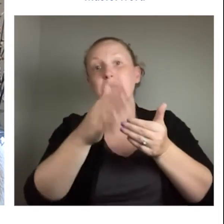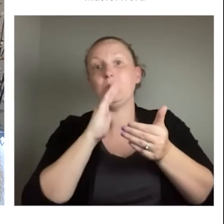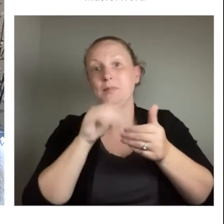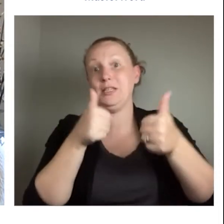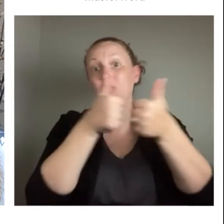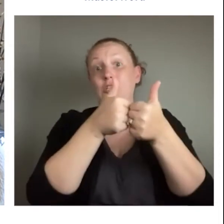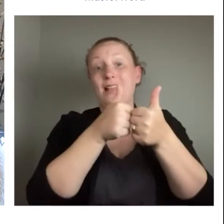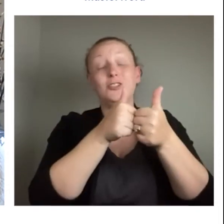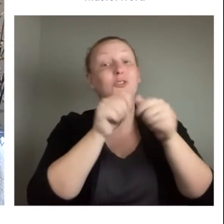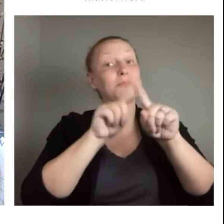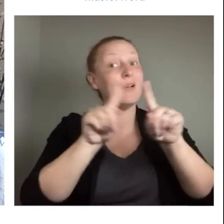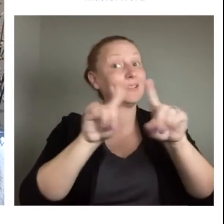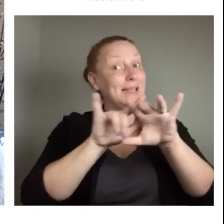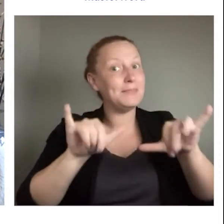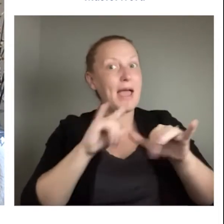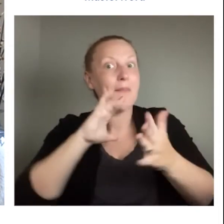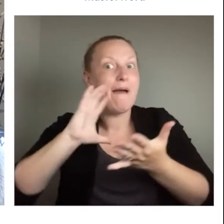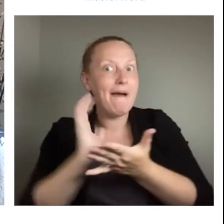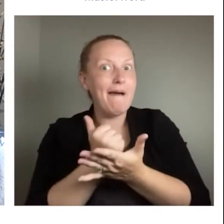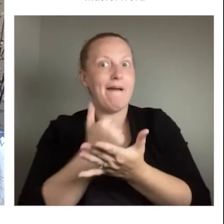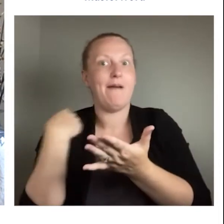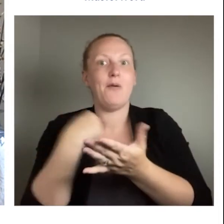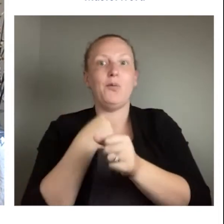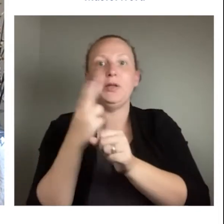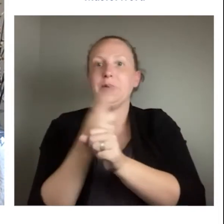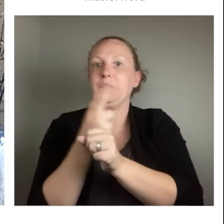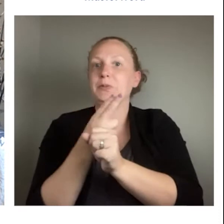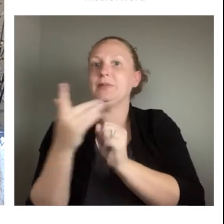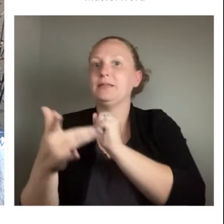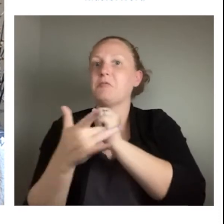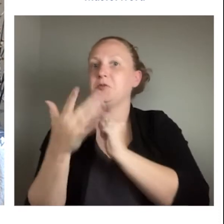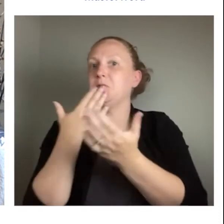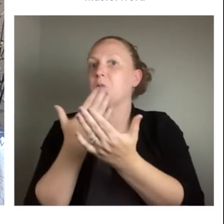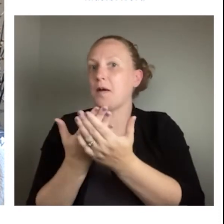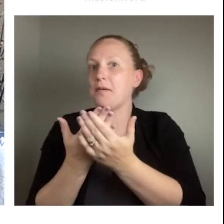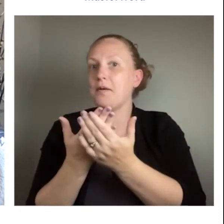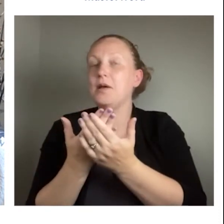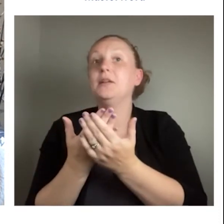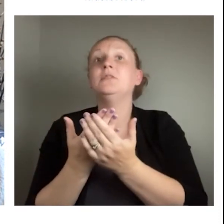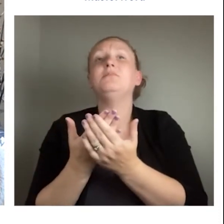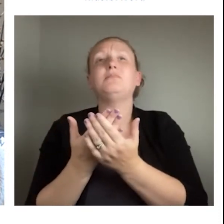best opportunity for us to start using more technology. A lot of families and a lot of people,